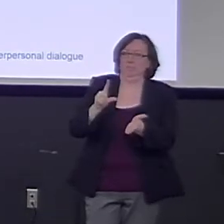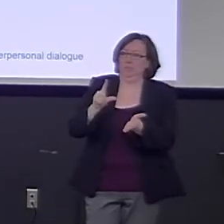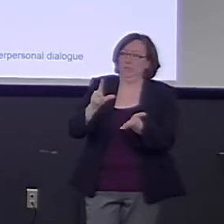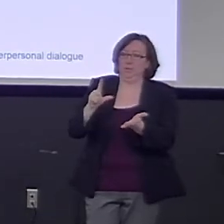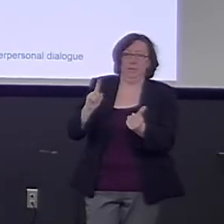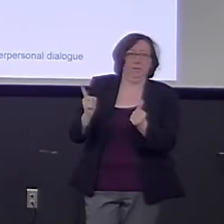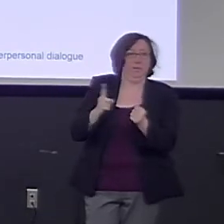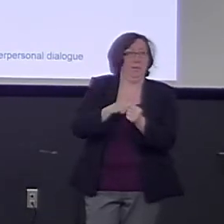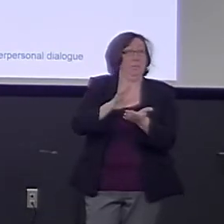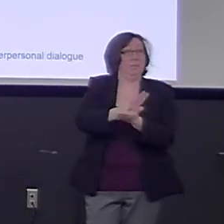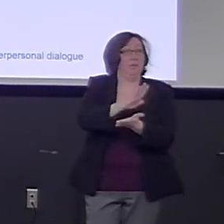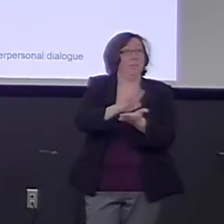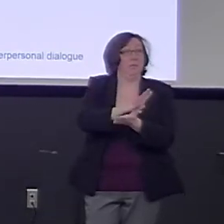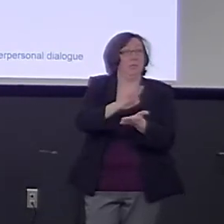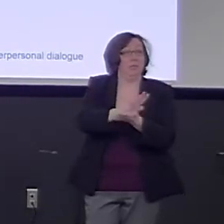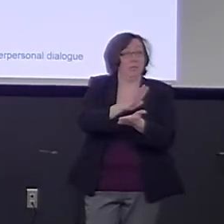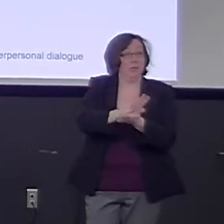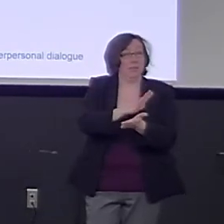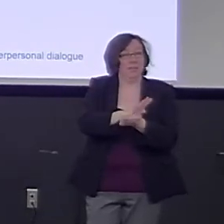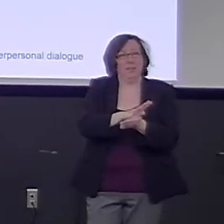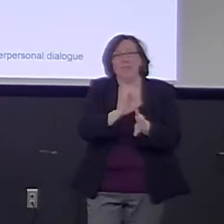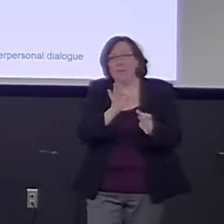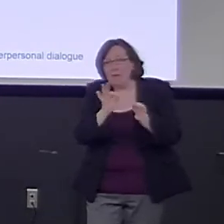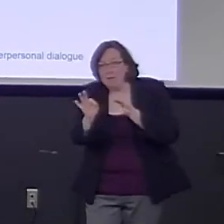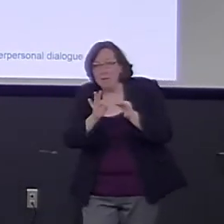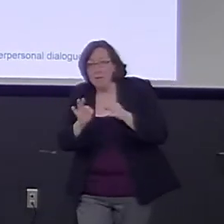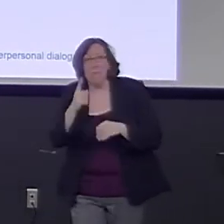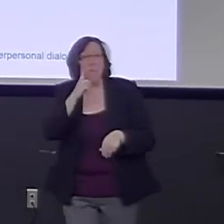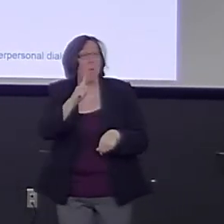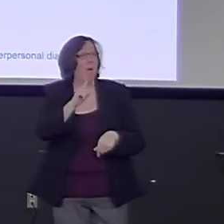blood-oxygen-level dependent signal for functional MRI.